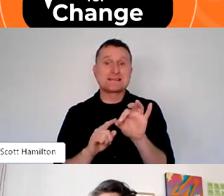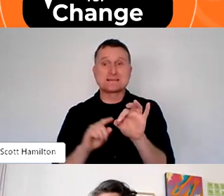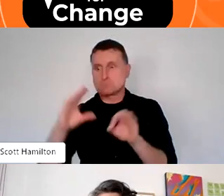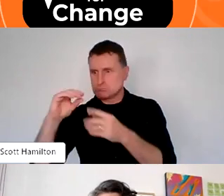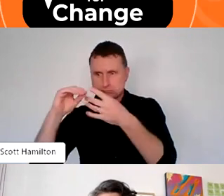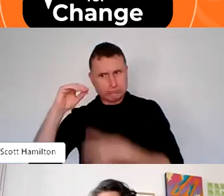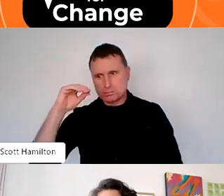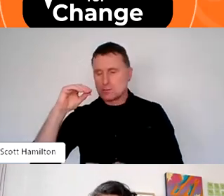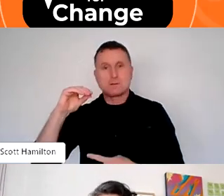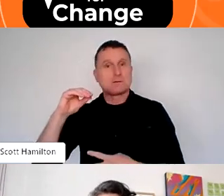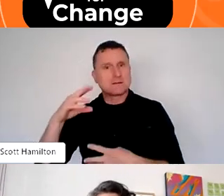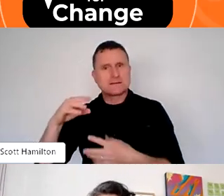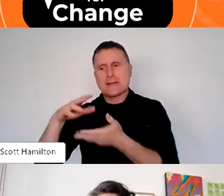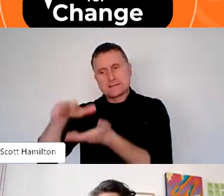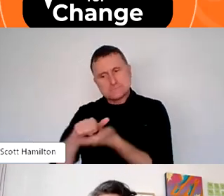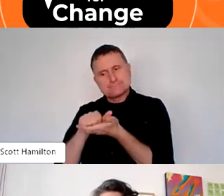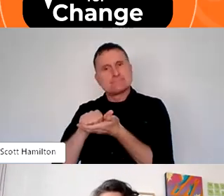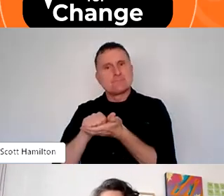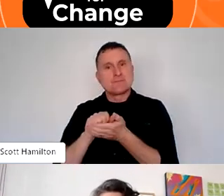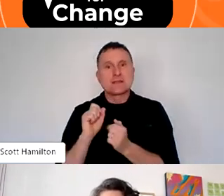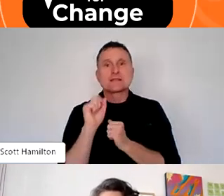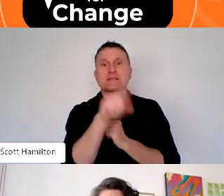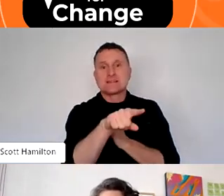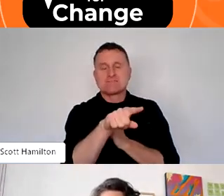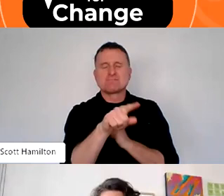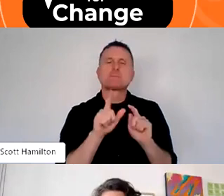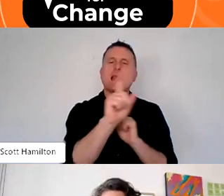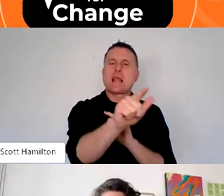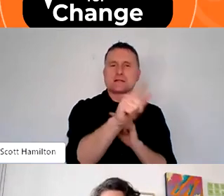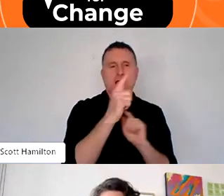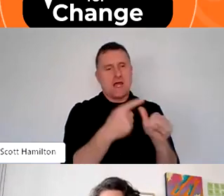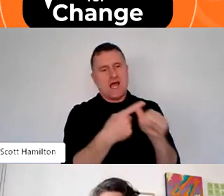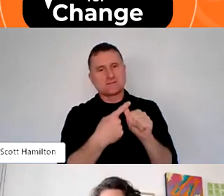you'd be able to respond to those questions after the panel discussion?